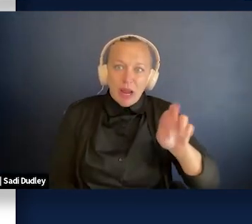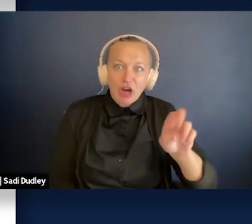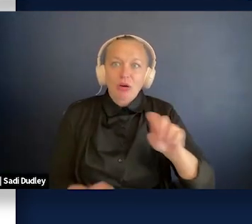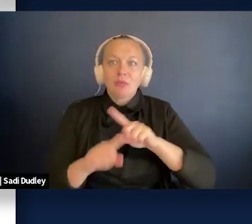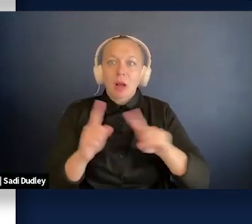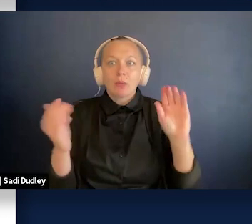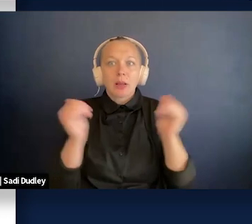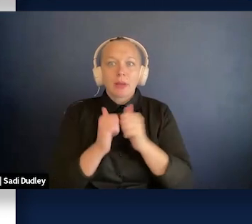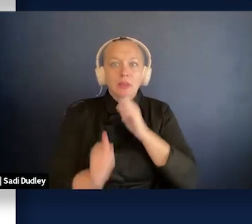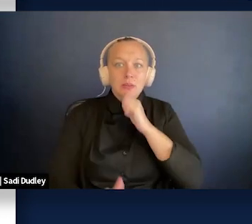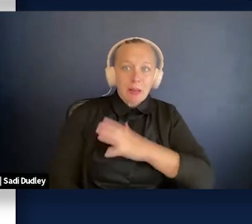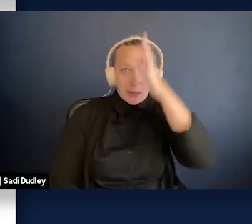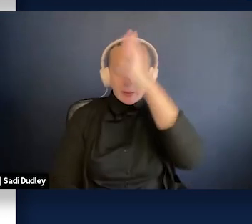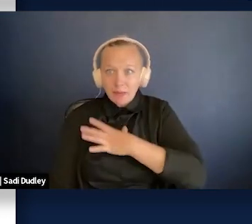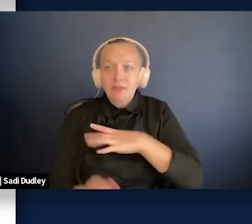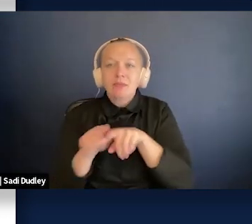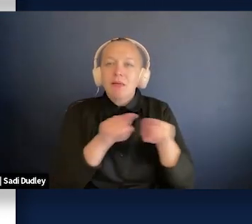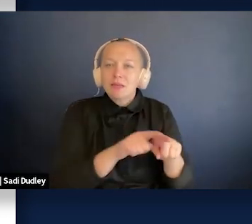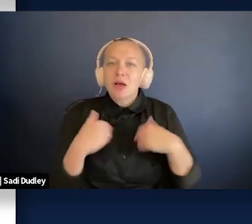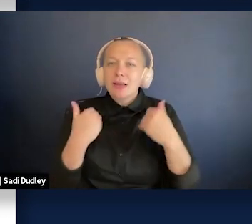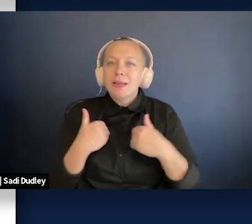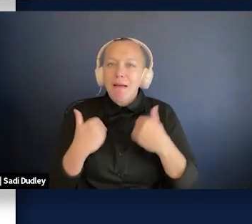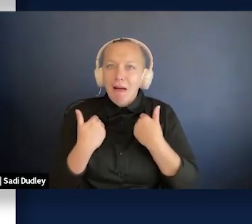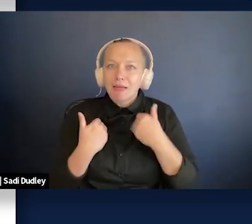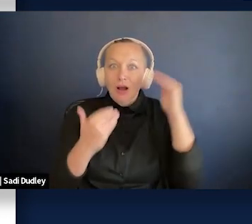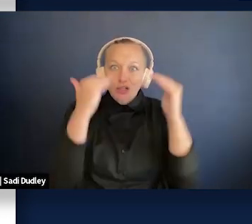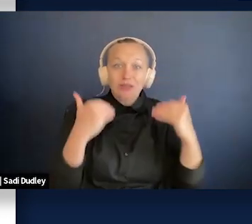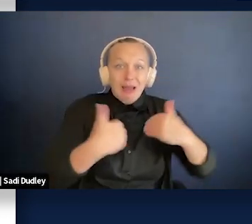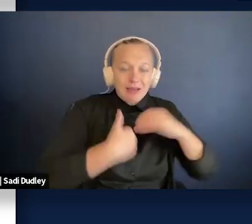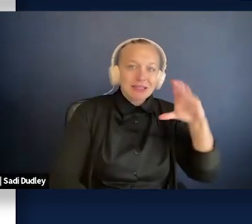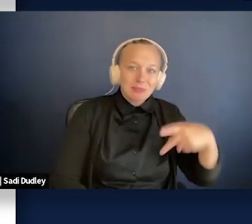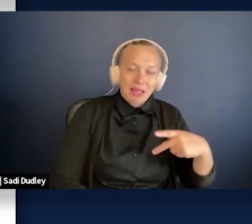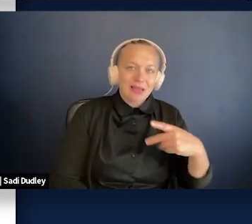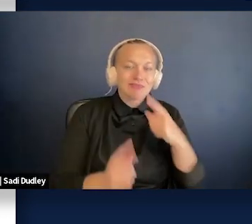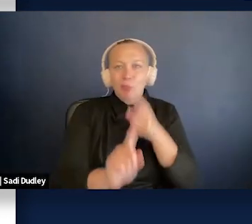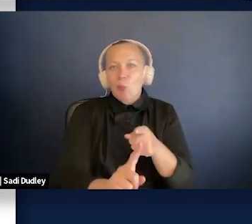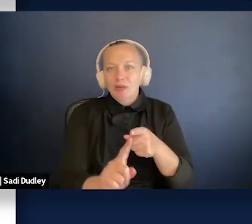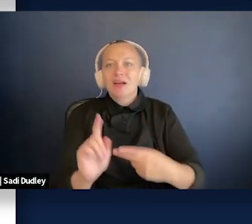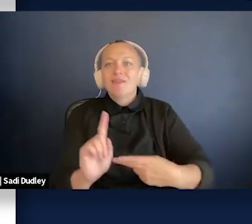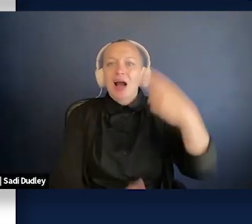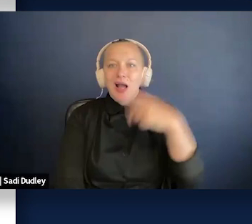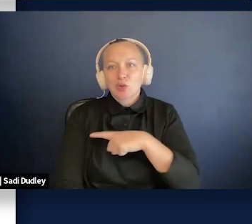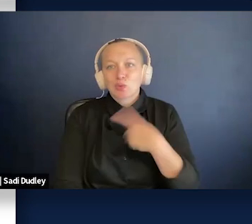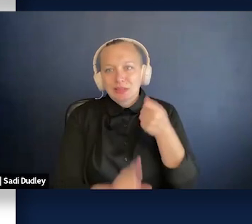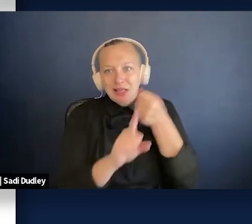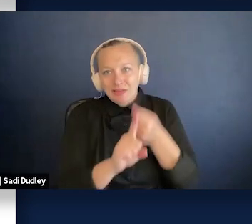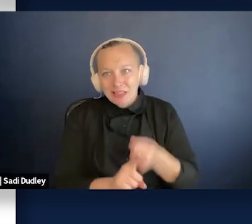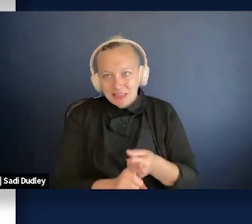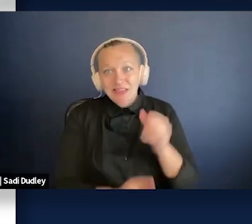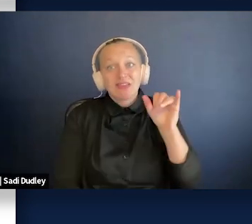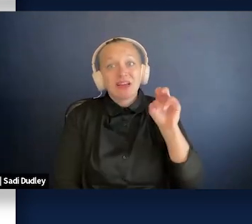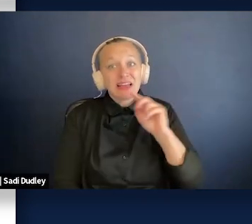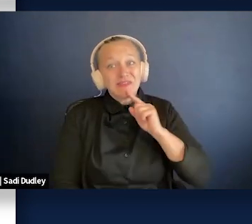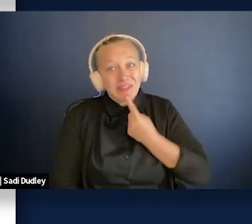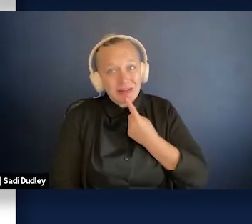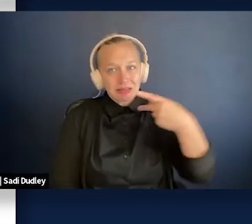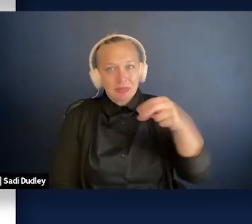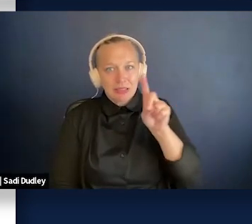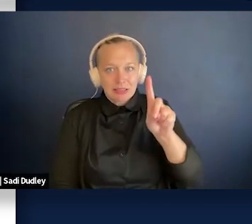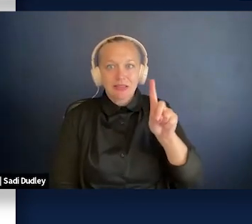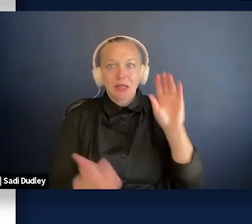But a similar observation of. young adults with CP have a higher incidence of invasive pneumococcal diseases compared to the elderly without CP.